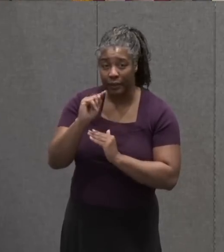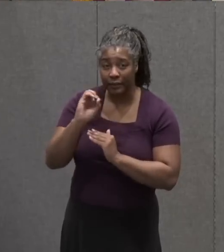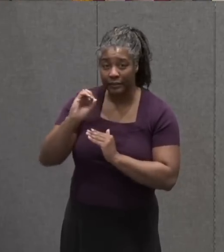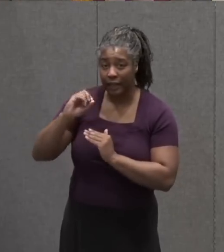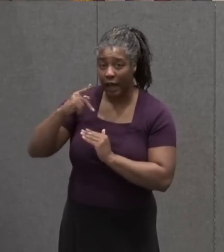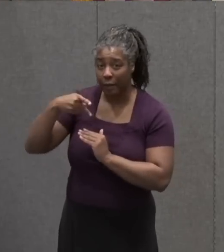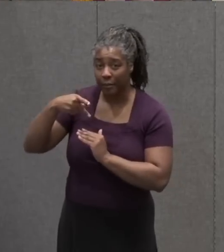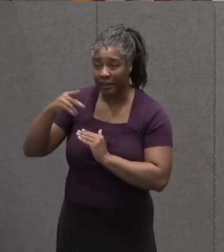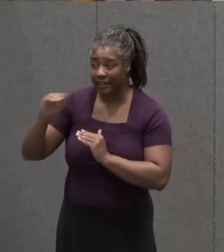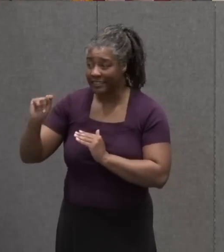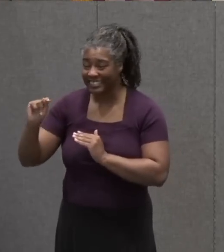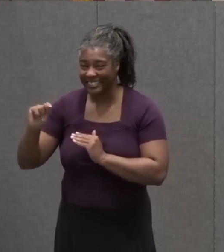your turn.